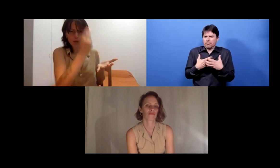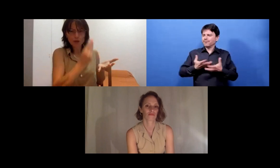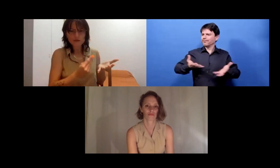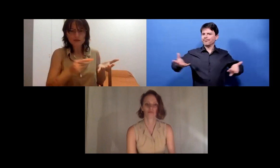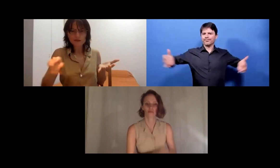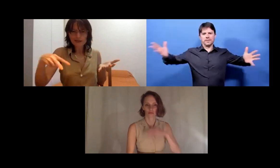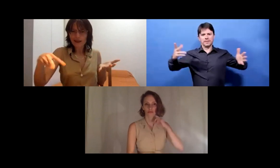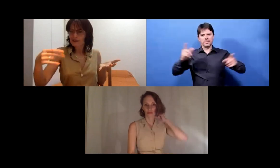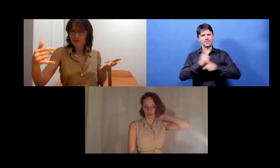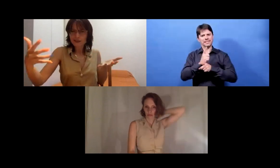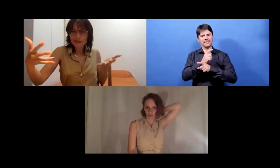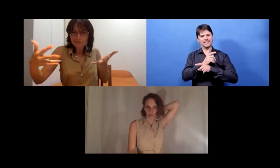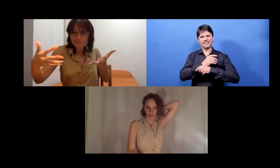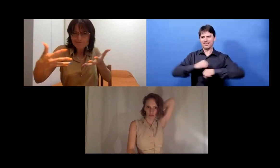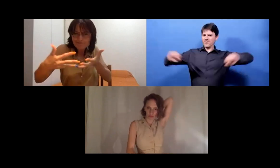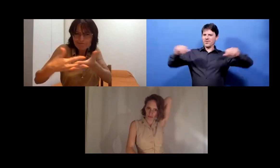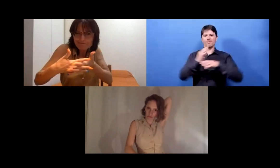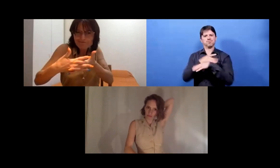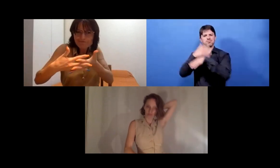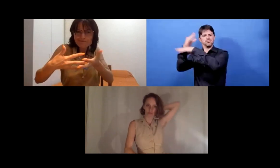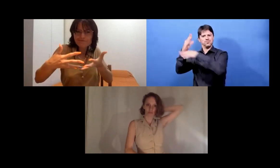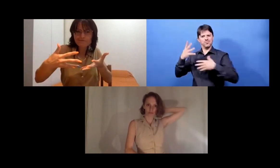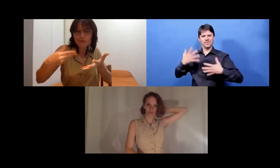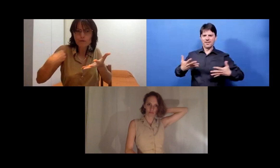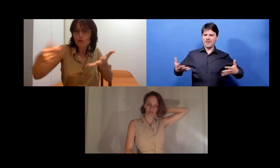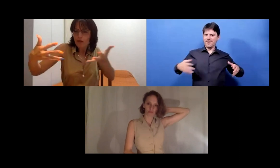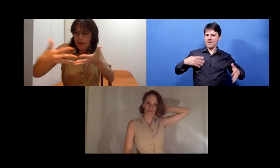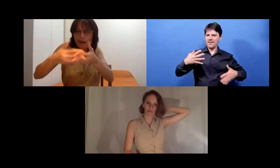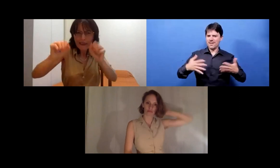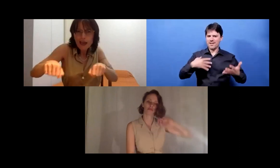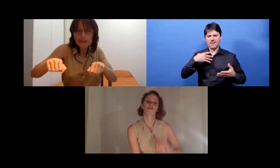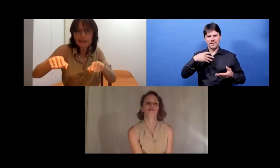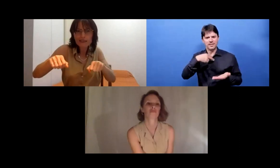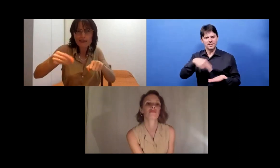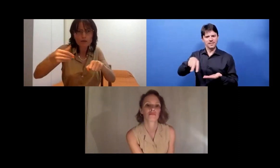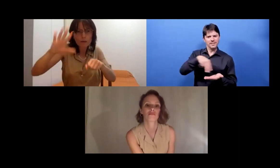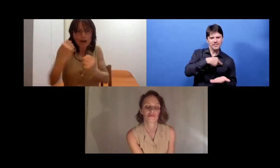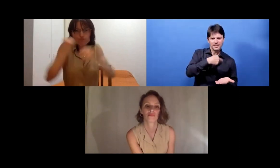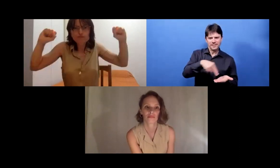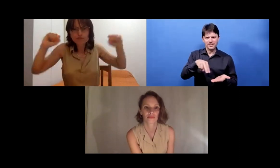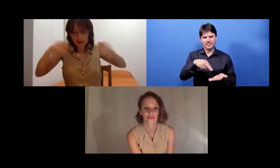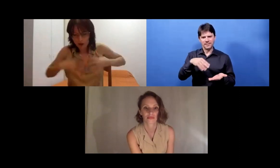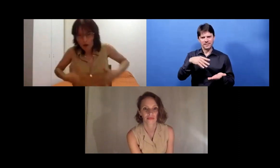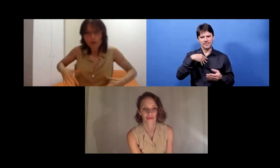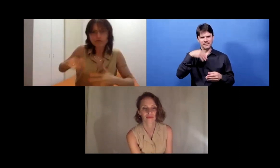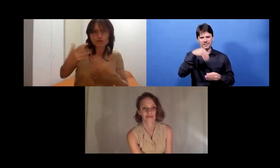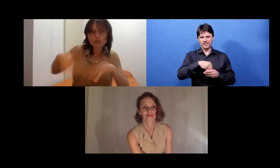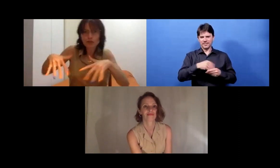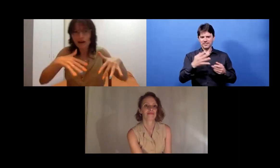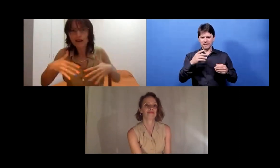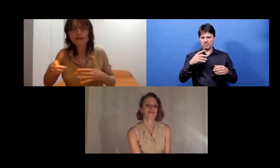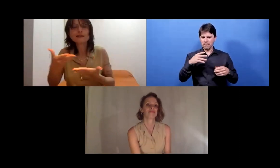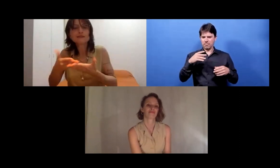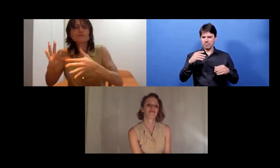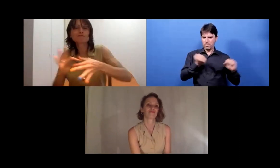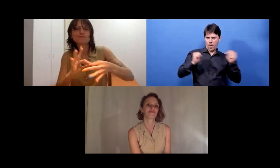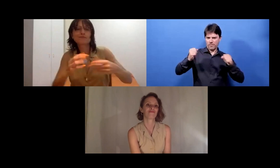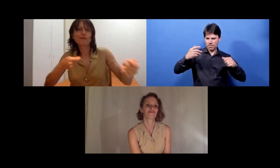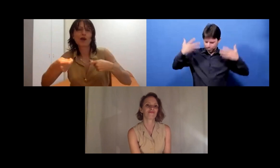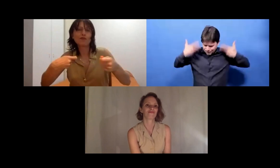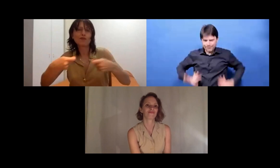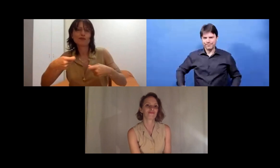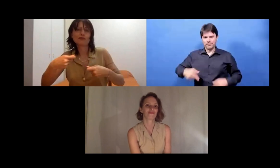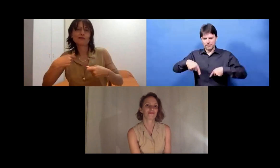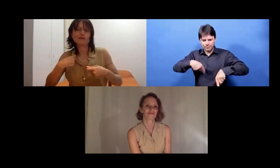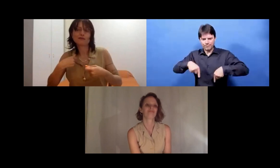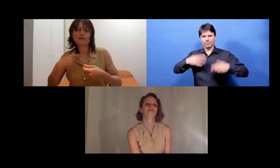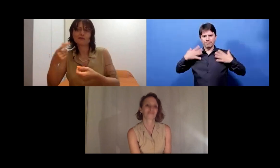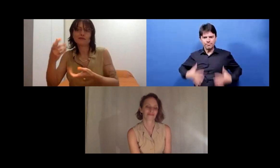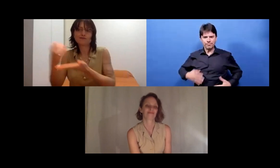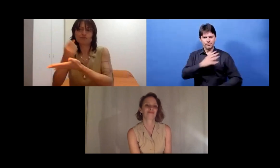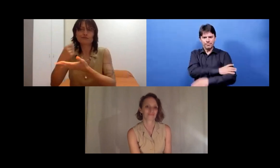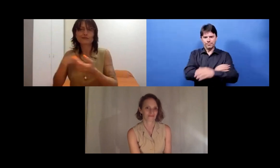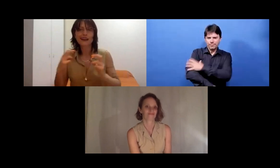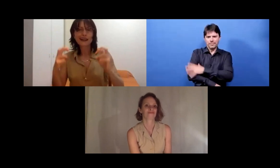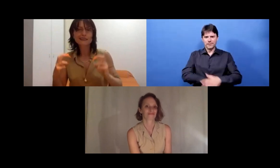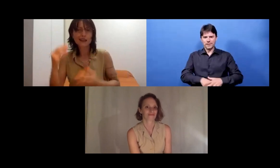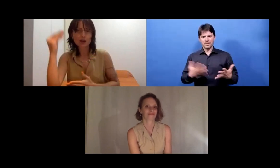So I had to unite sign language and dance and see how, at this unification of what is my own, I find myself.